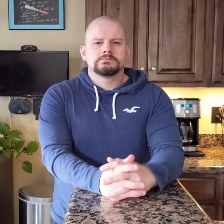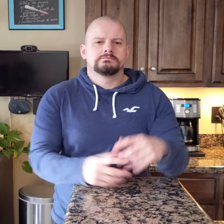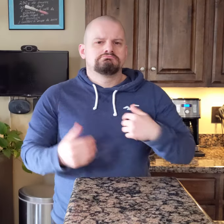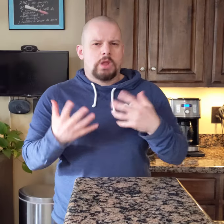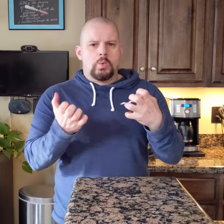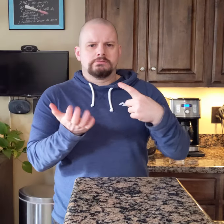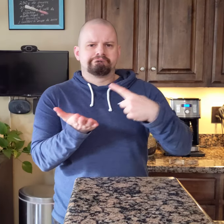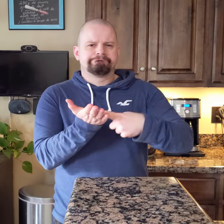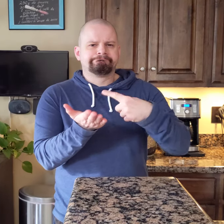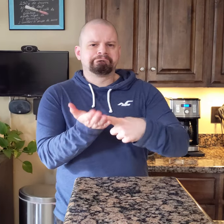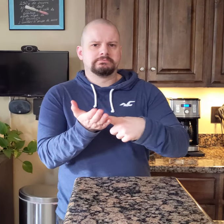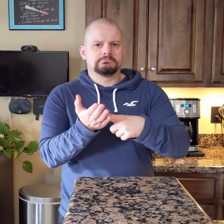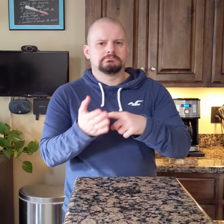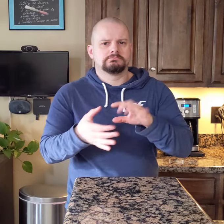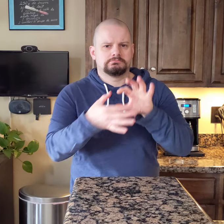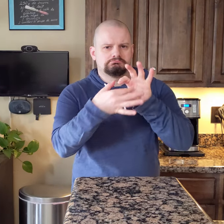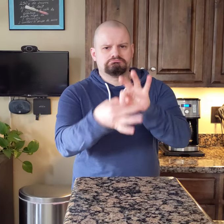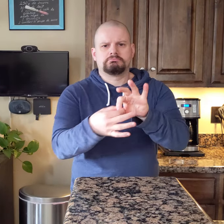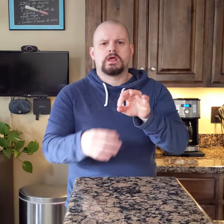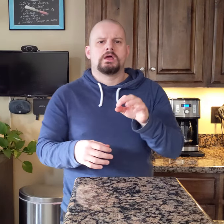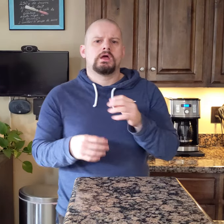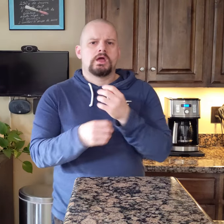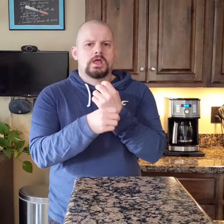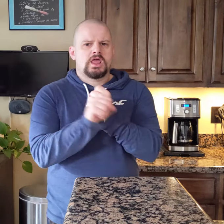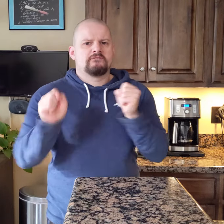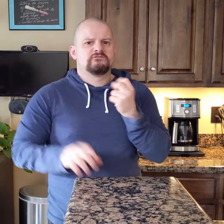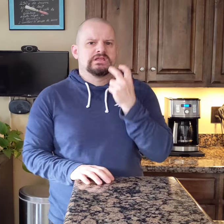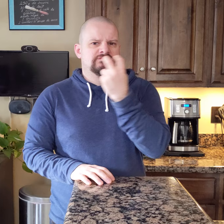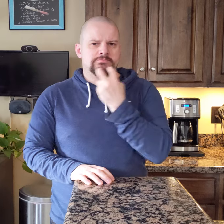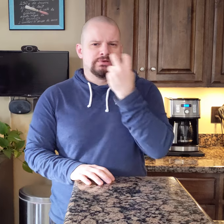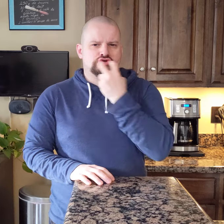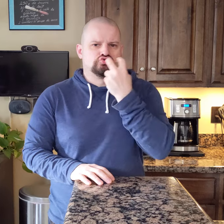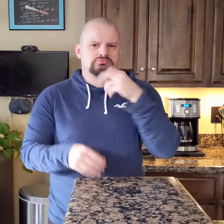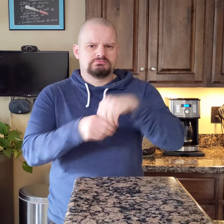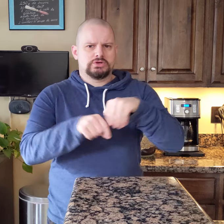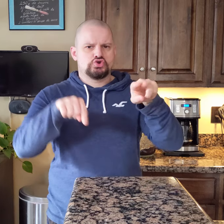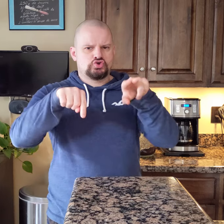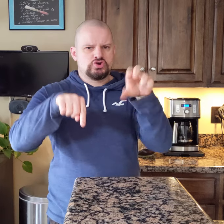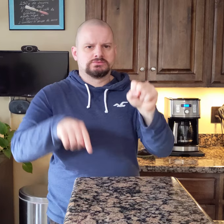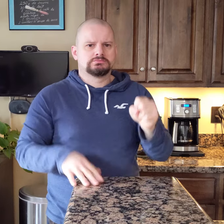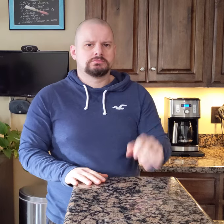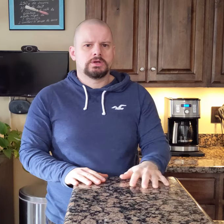I want to discuss Freedom of Speech in the United States.